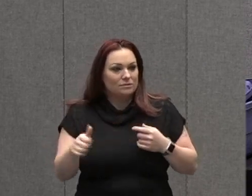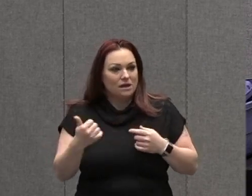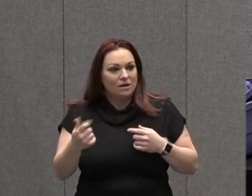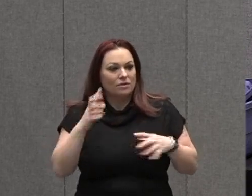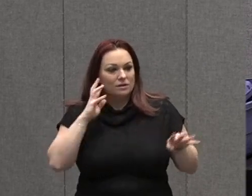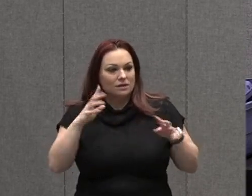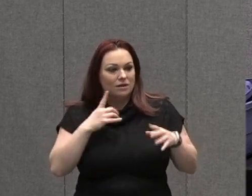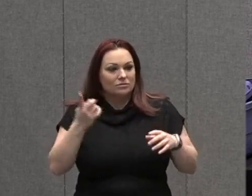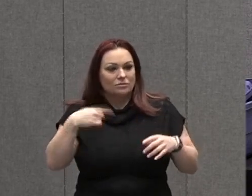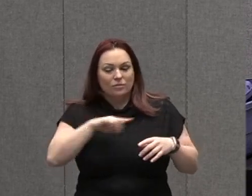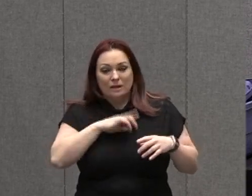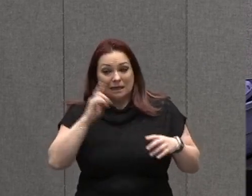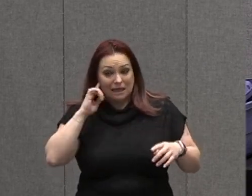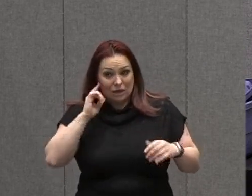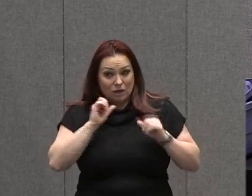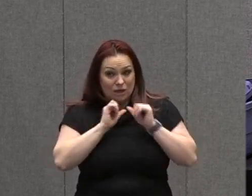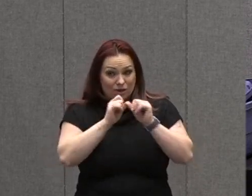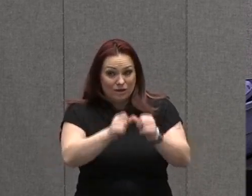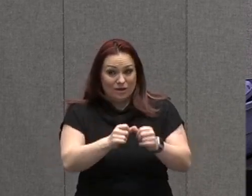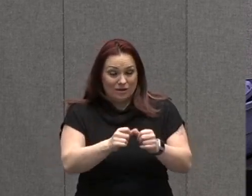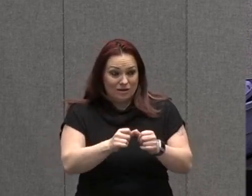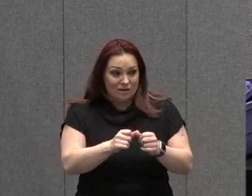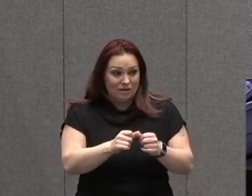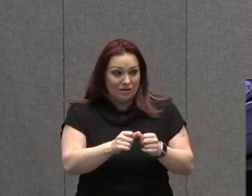What's another sound we hear all the time? Or maybe in our home.